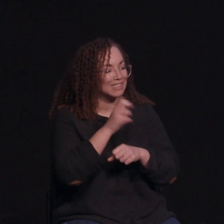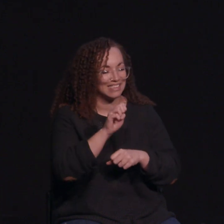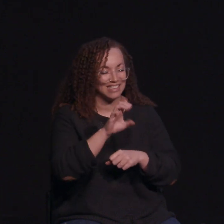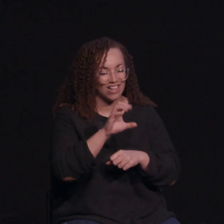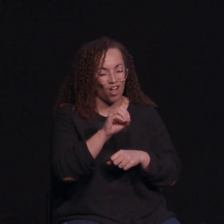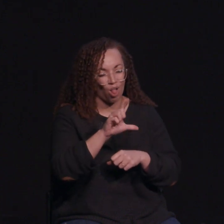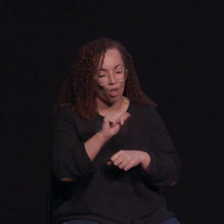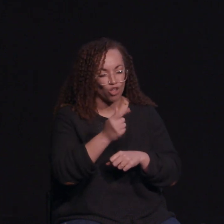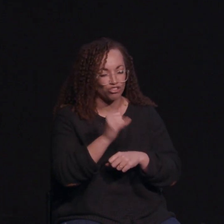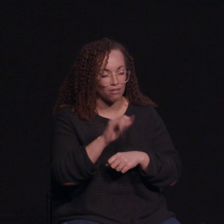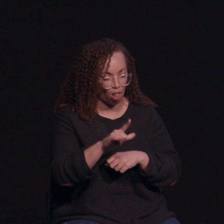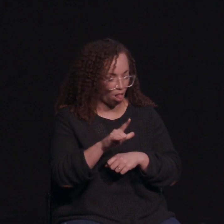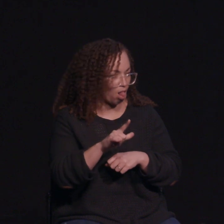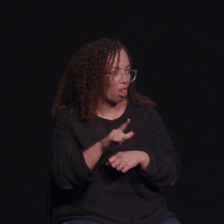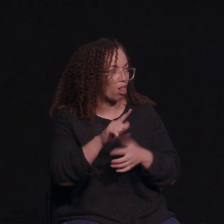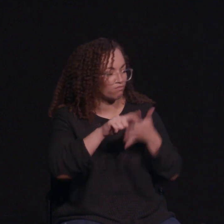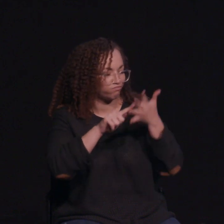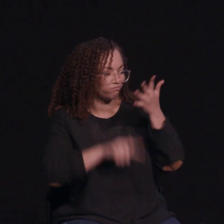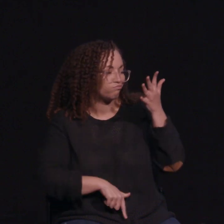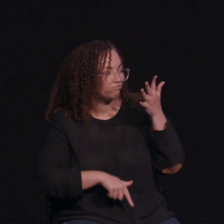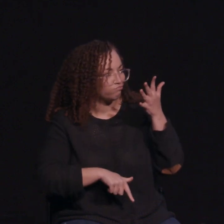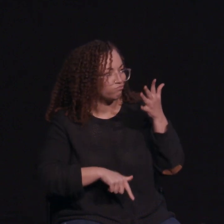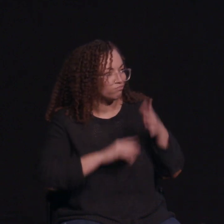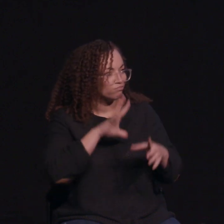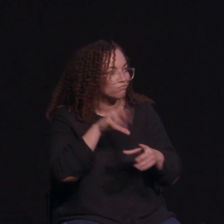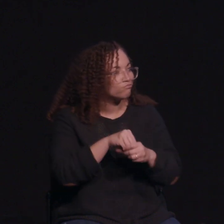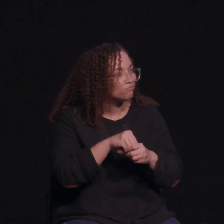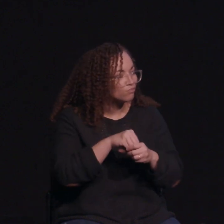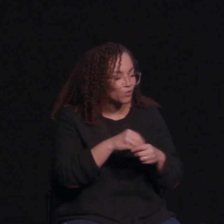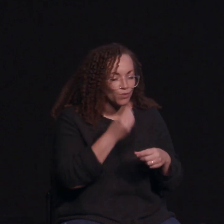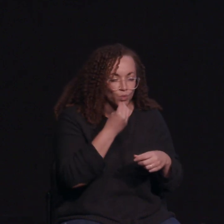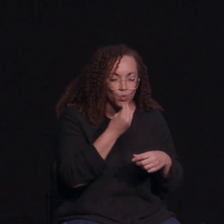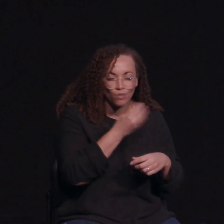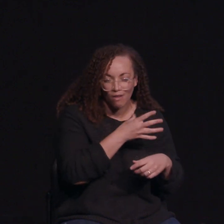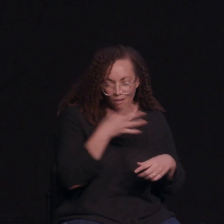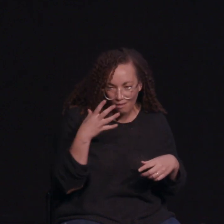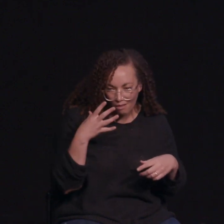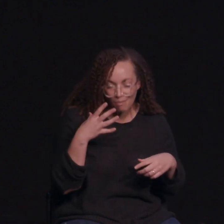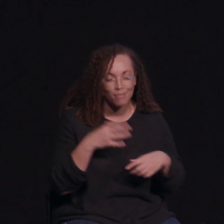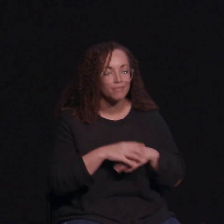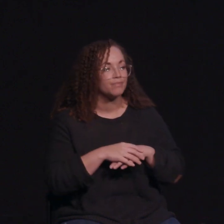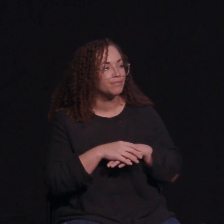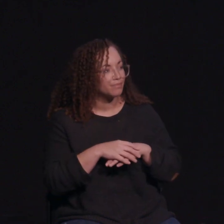She's a founder and land steward at EARTHseed Farm, a 14-acre, solar-powered, organic farm,